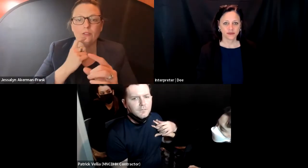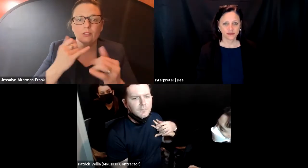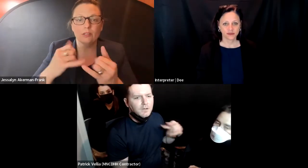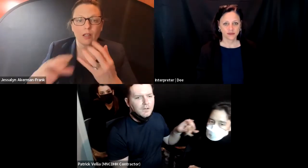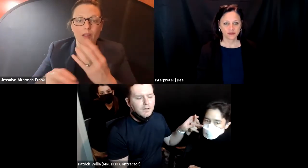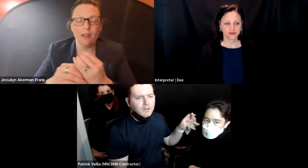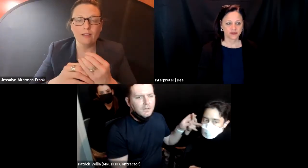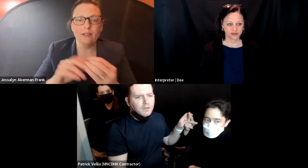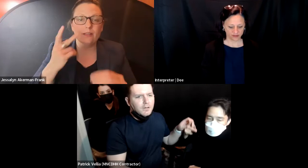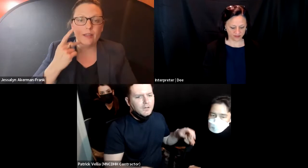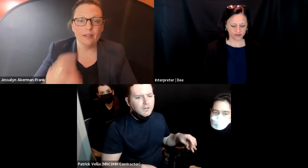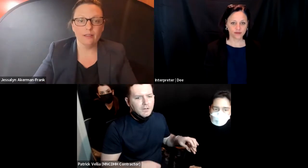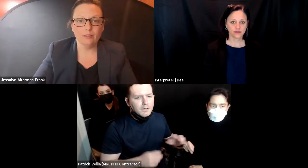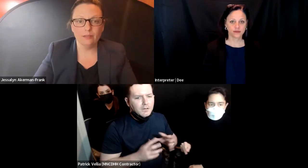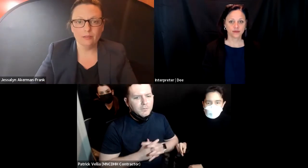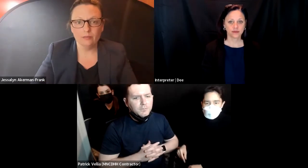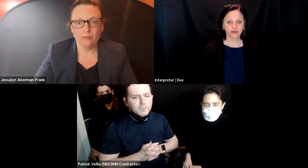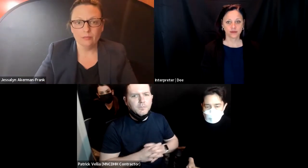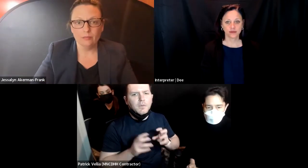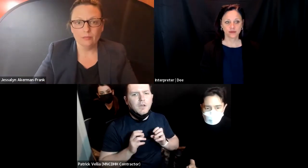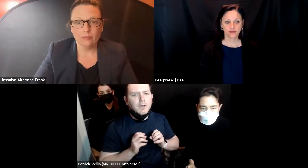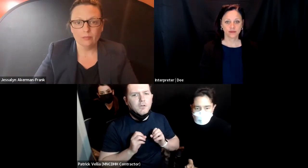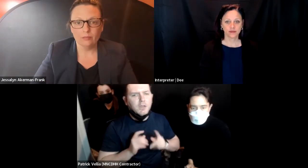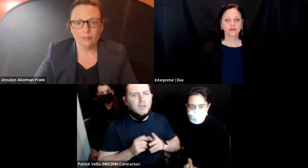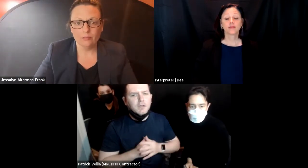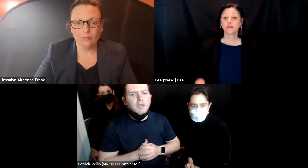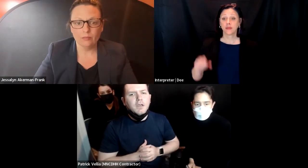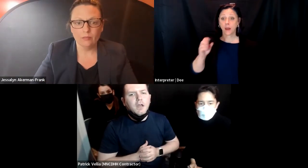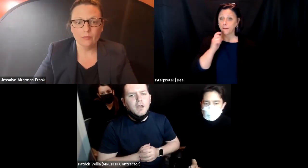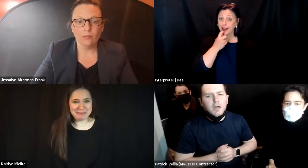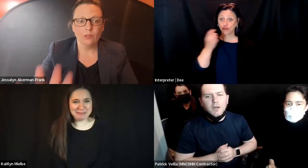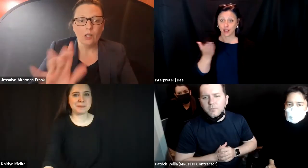And I will add Patrick and Kaitlyn back on.